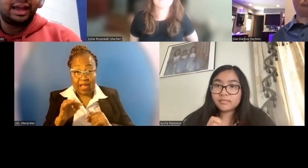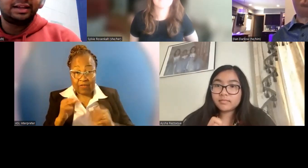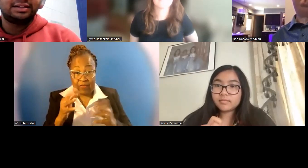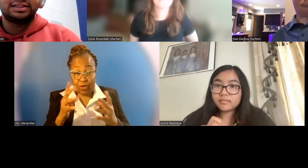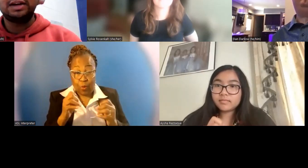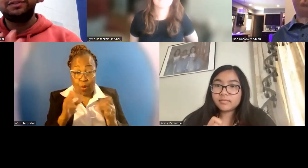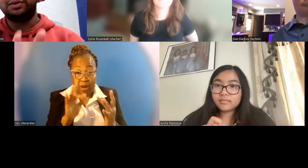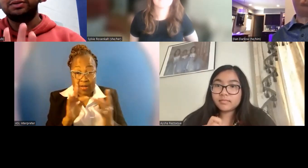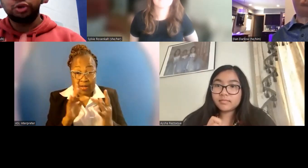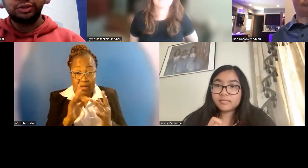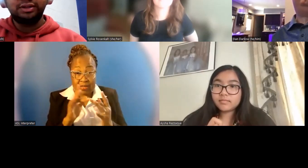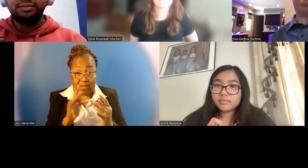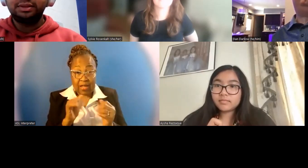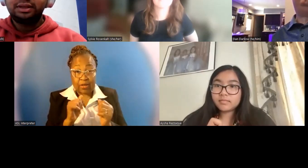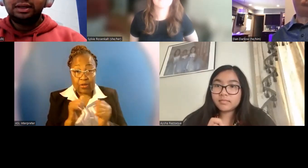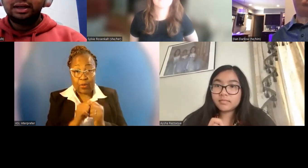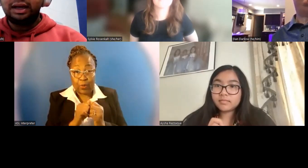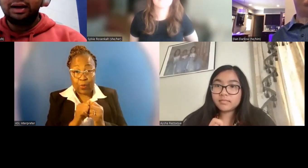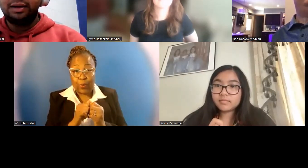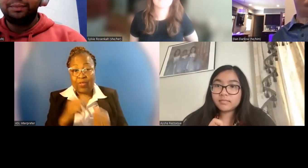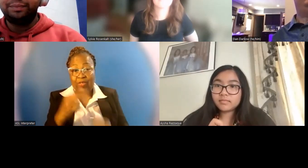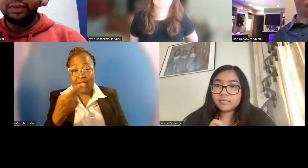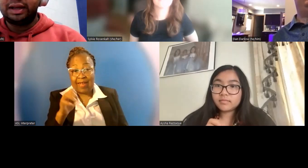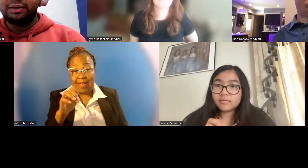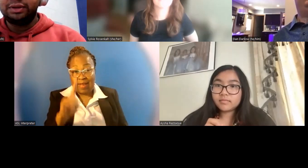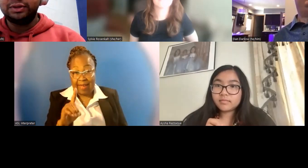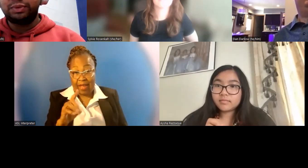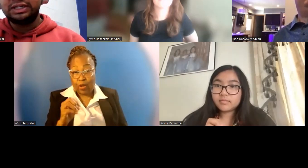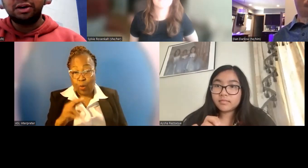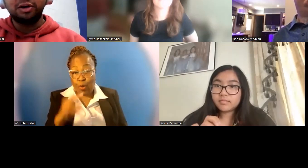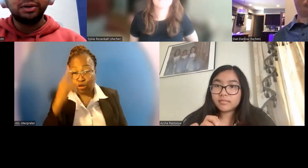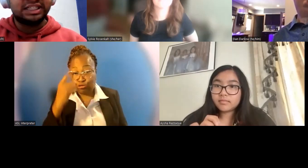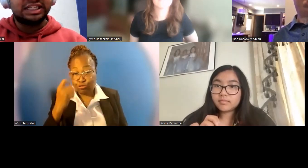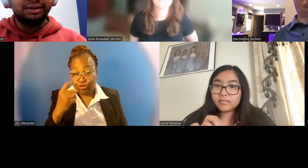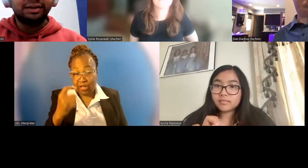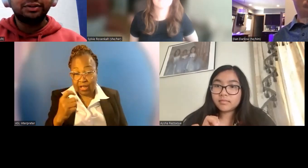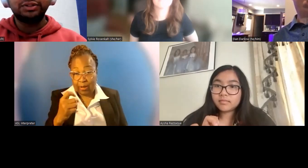with AHEAD stuff or DREAM, here's Wendy Harbor's email.